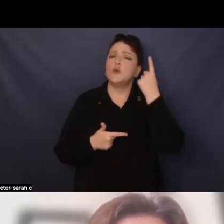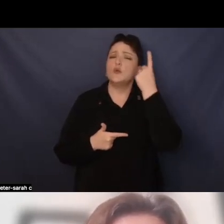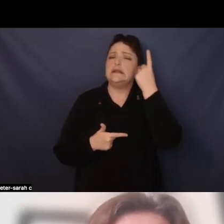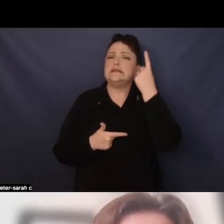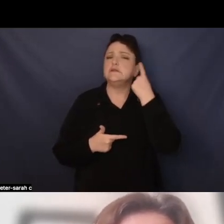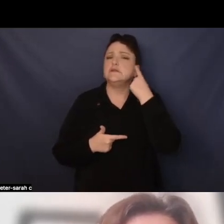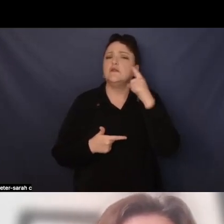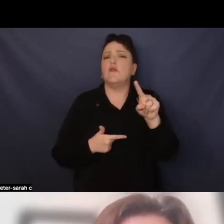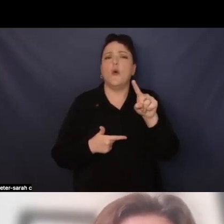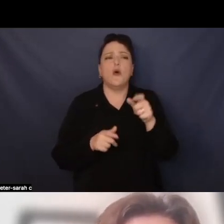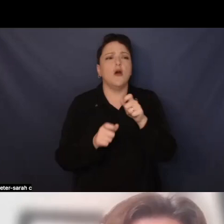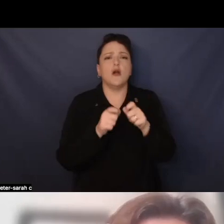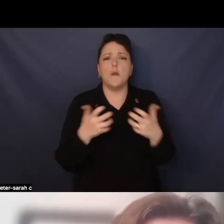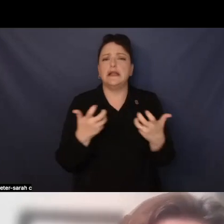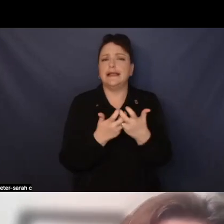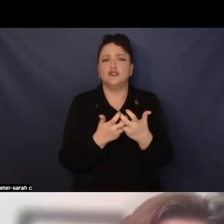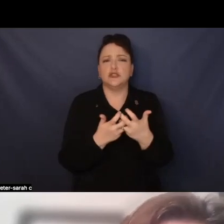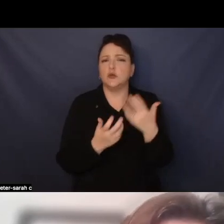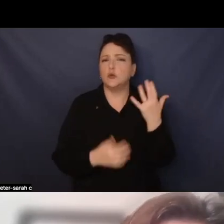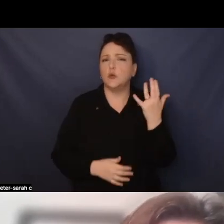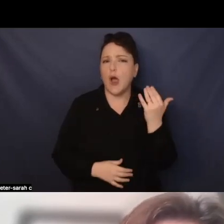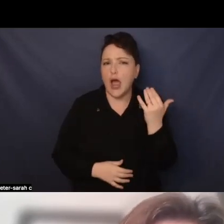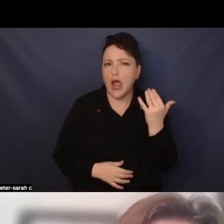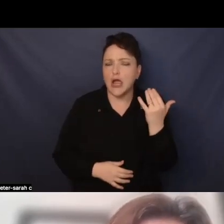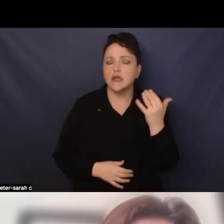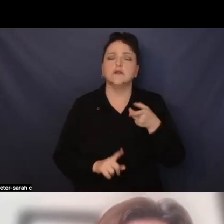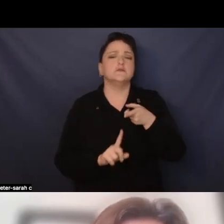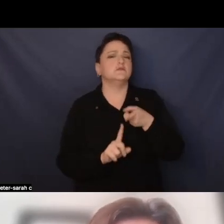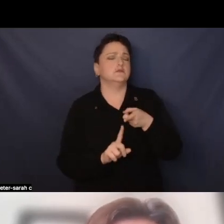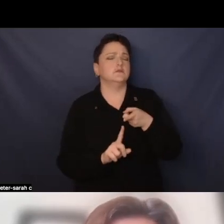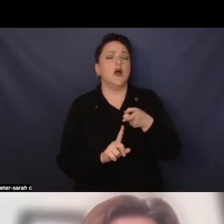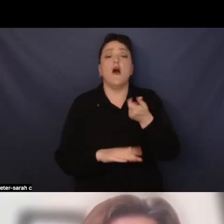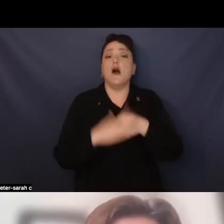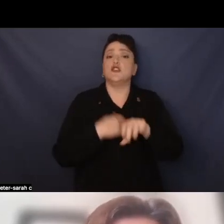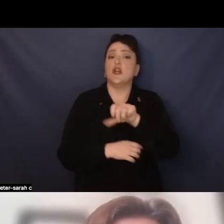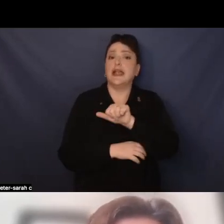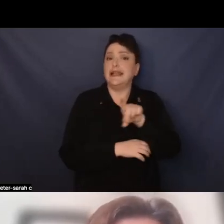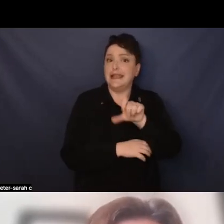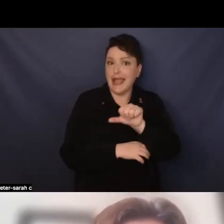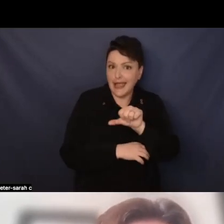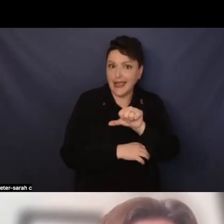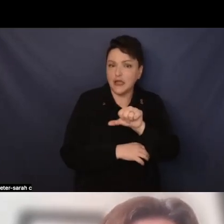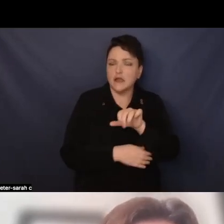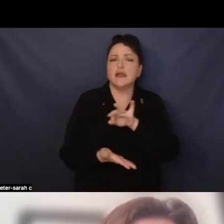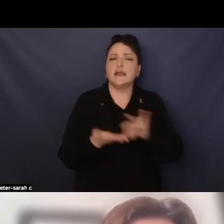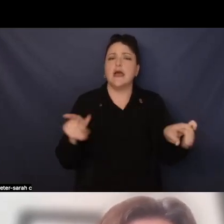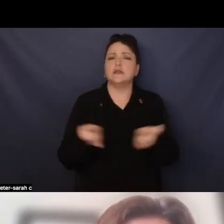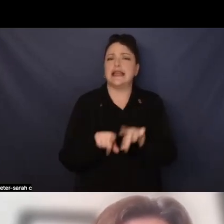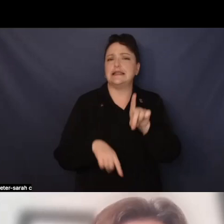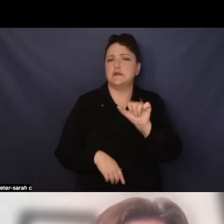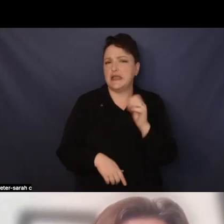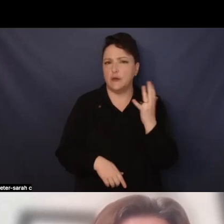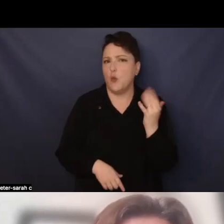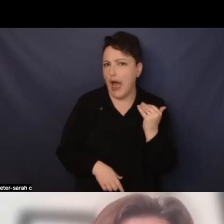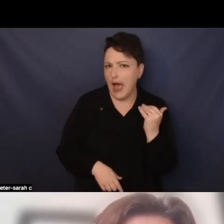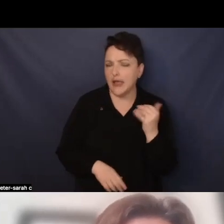why the condition is a disability under the ADA. So really, you know, as you can see from the ADA